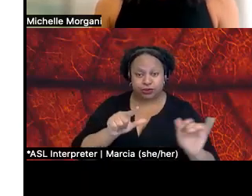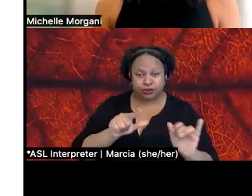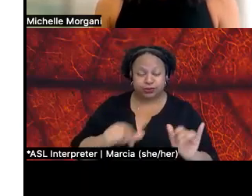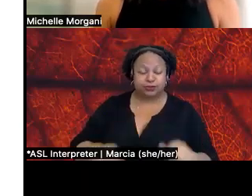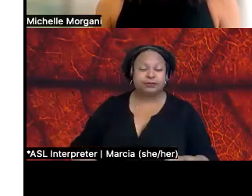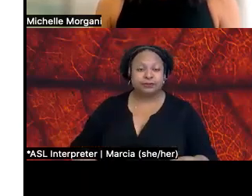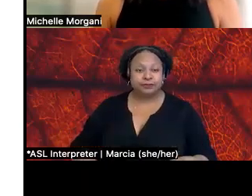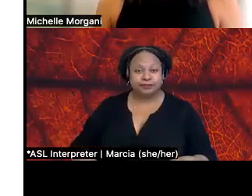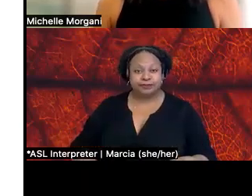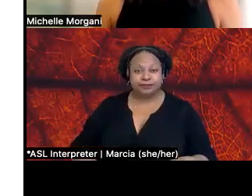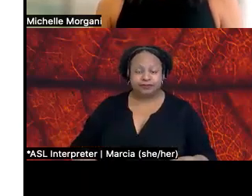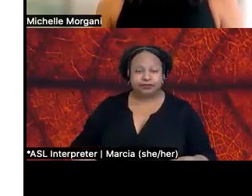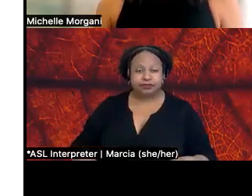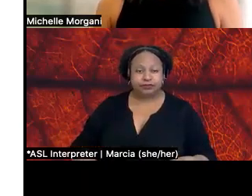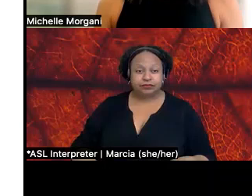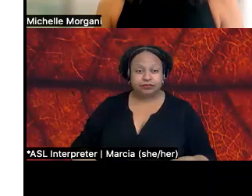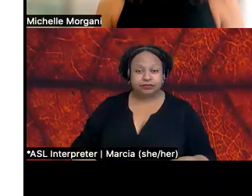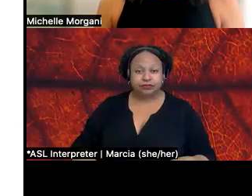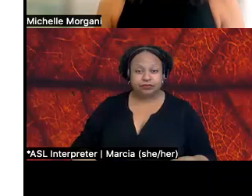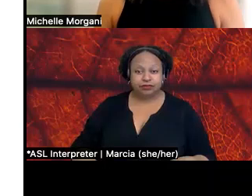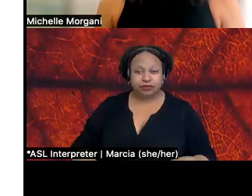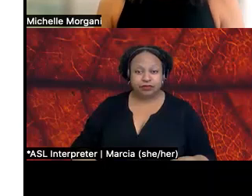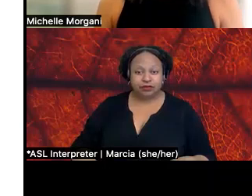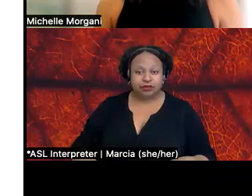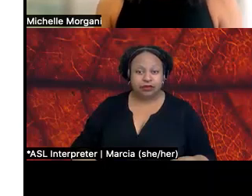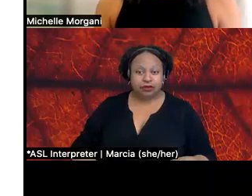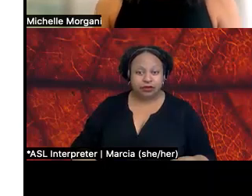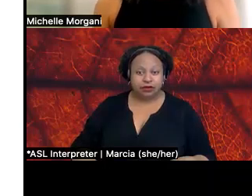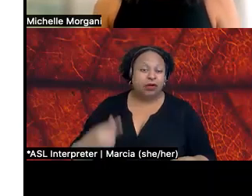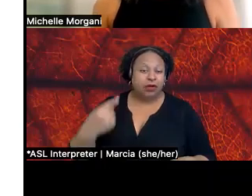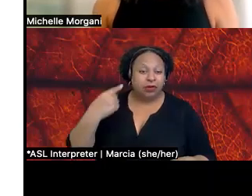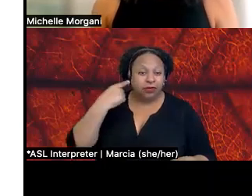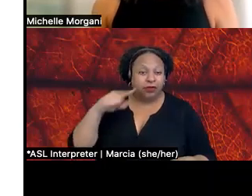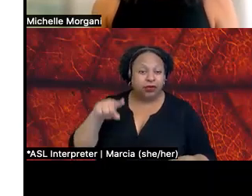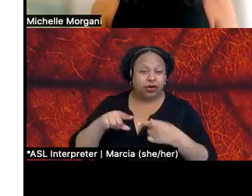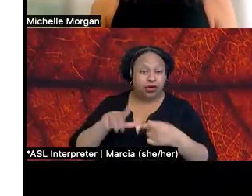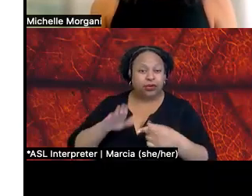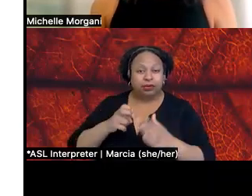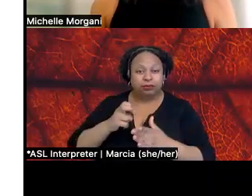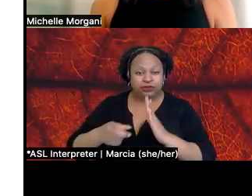in order to get Immersive Reader in your particular version of Microsoft Office.